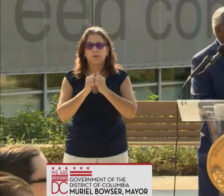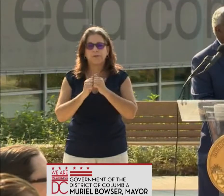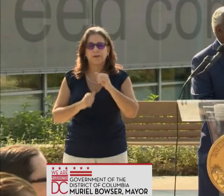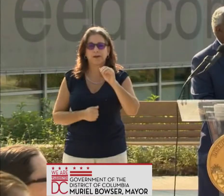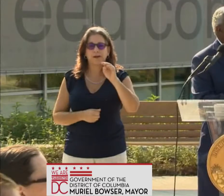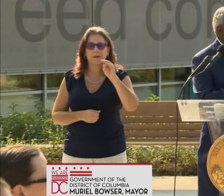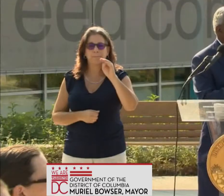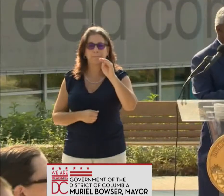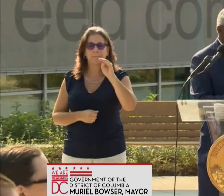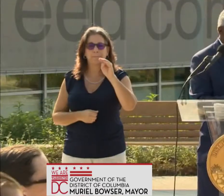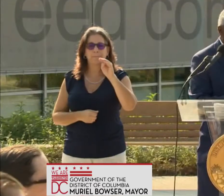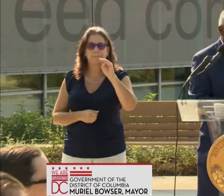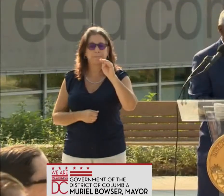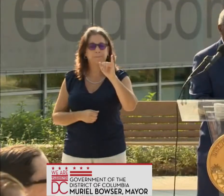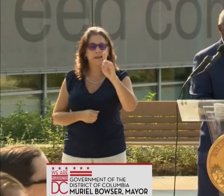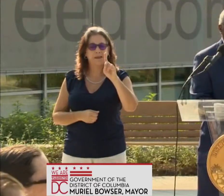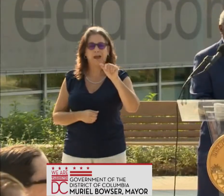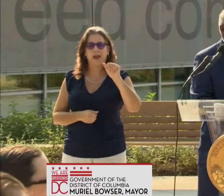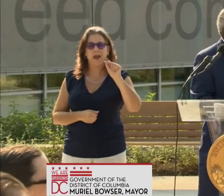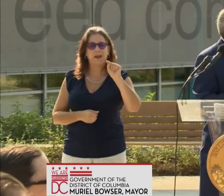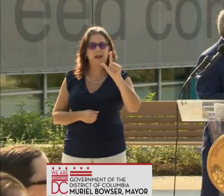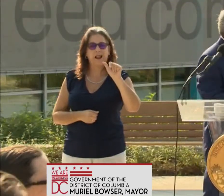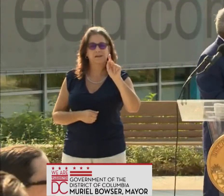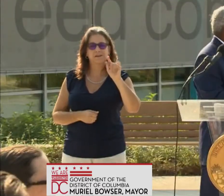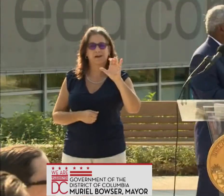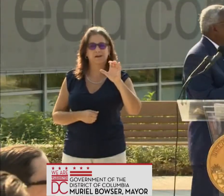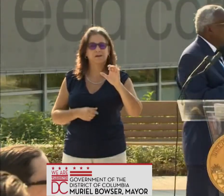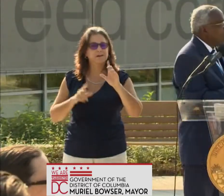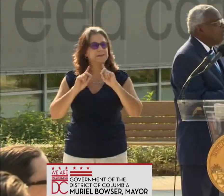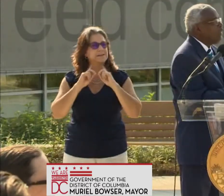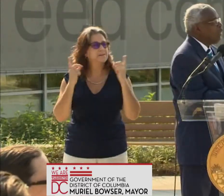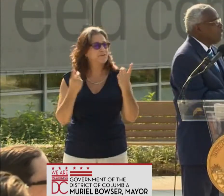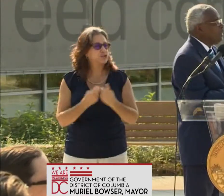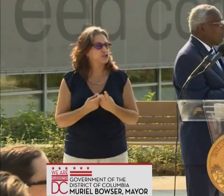here to jump start the program and mayor we're going to partner with you not only